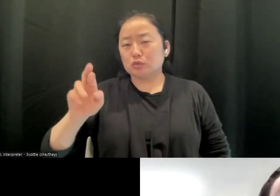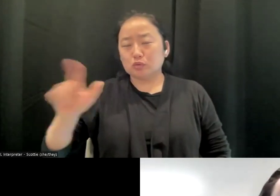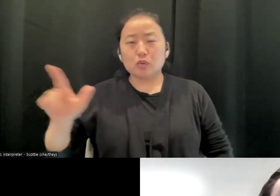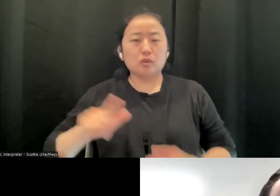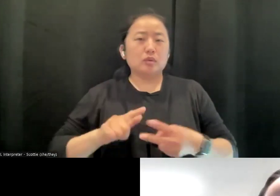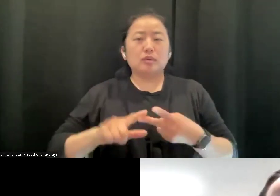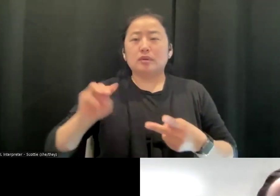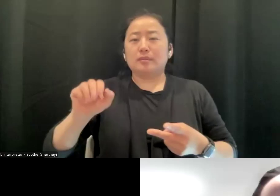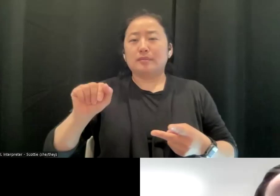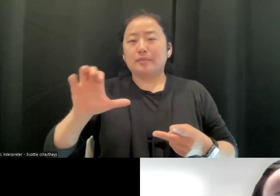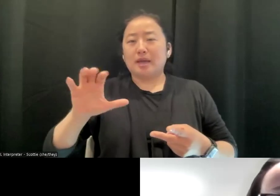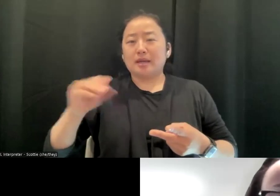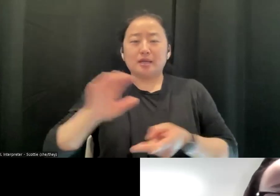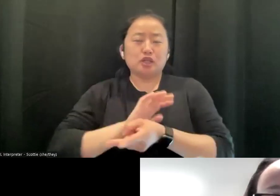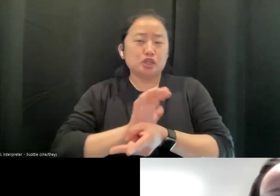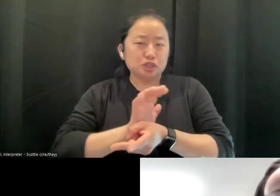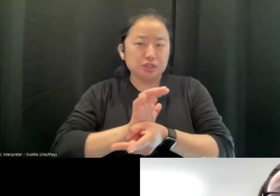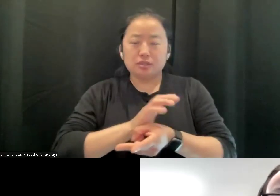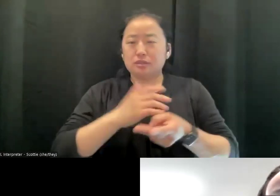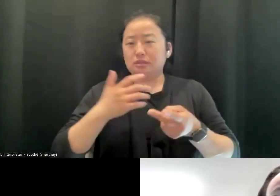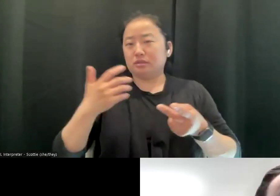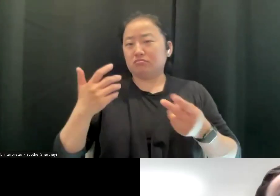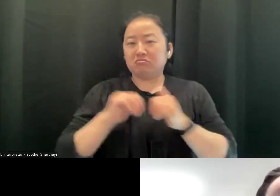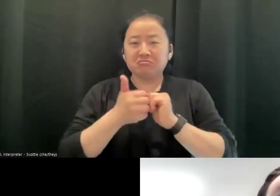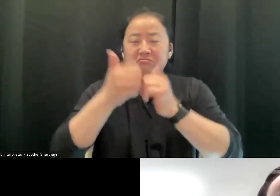I'm I'm thinking of regional delicacies in your different states, items like that that